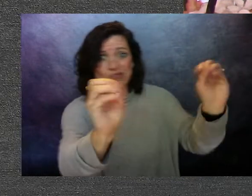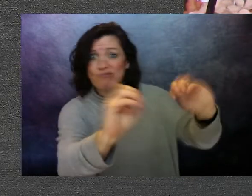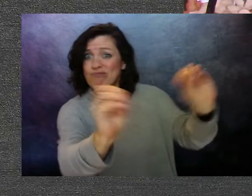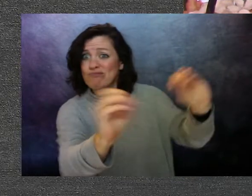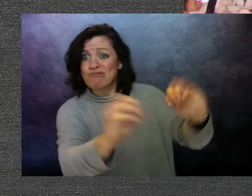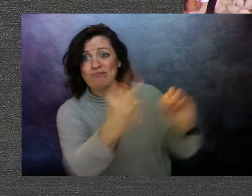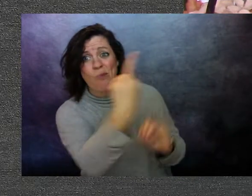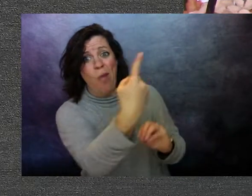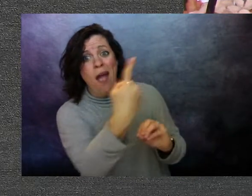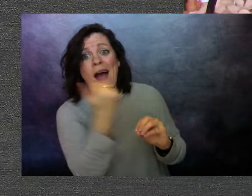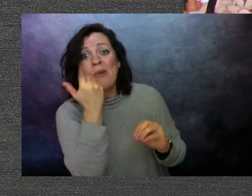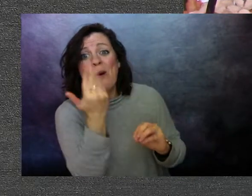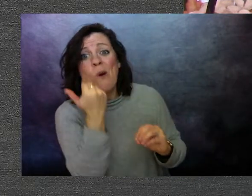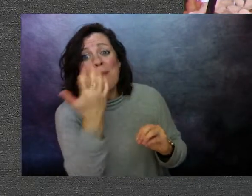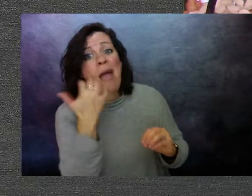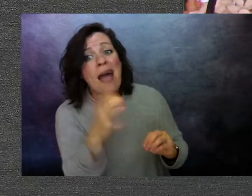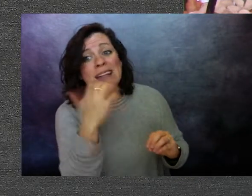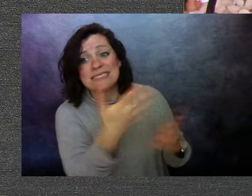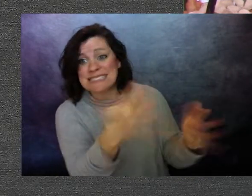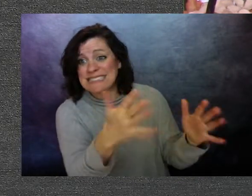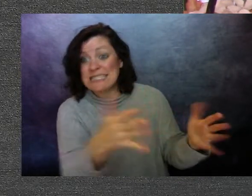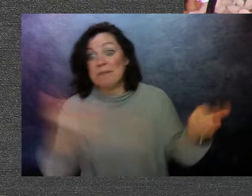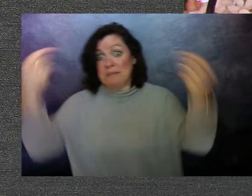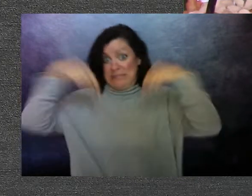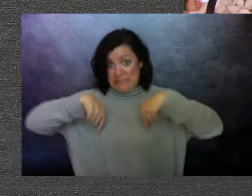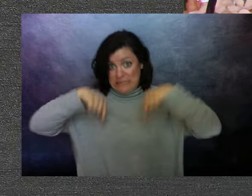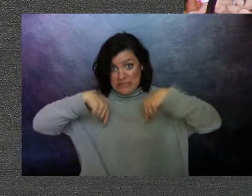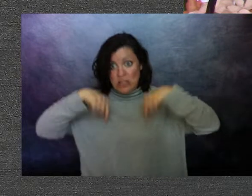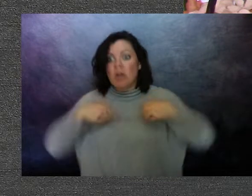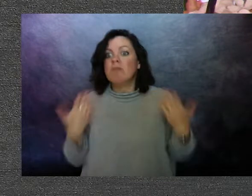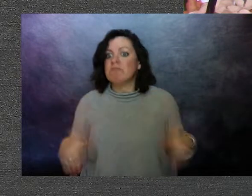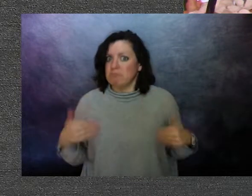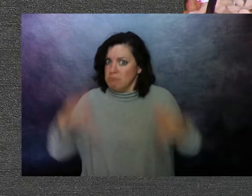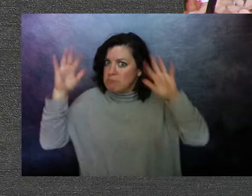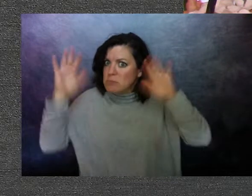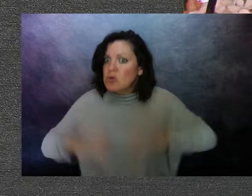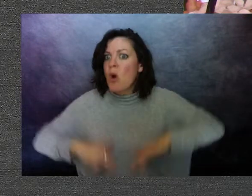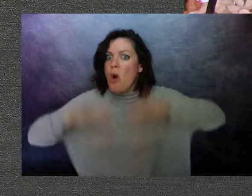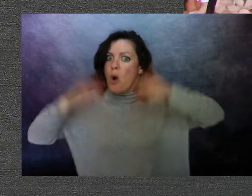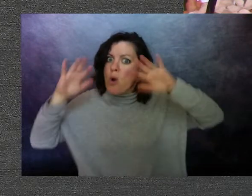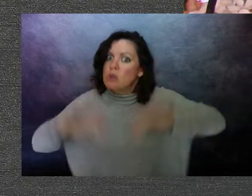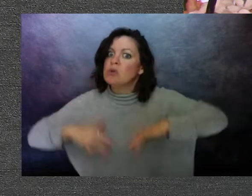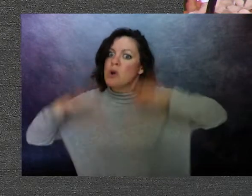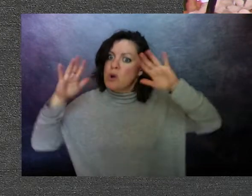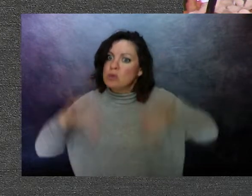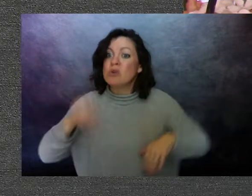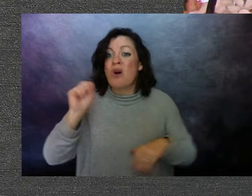It gets really wintery where we live and we get lots of snow. But there's places around the world